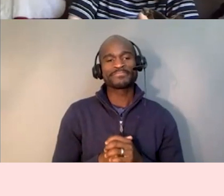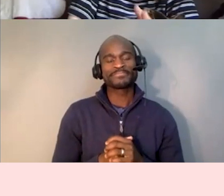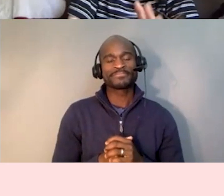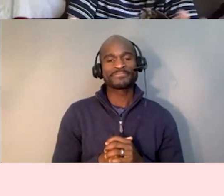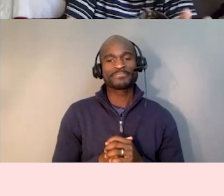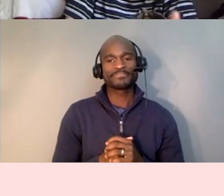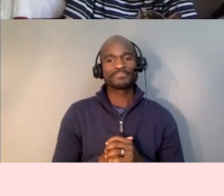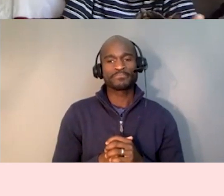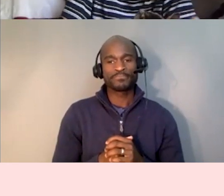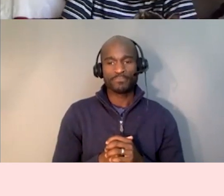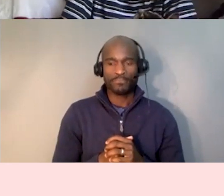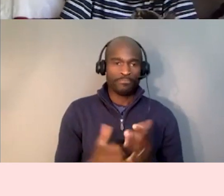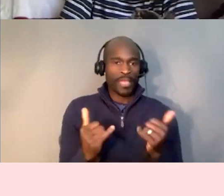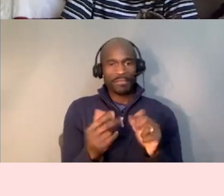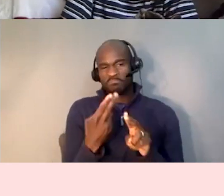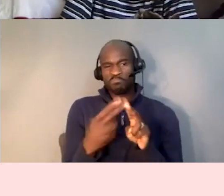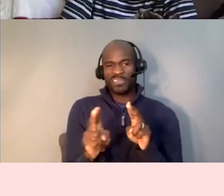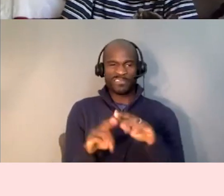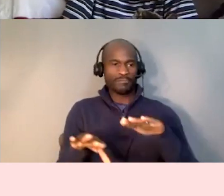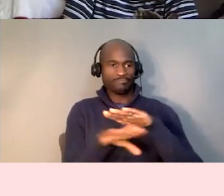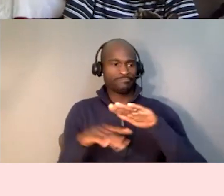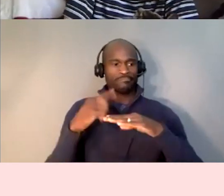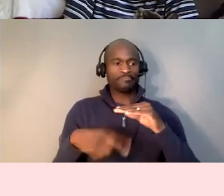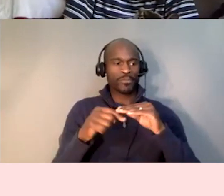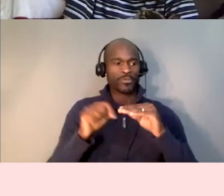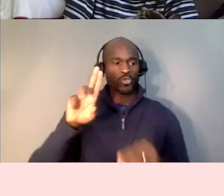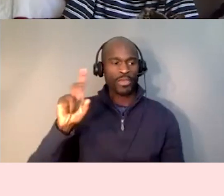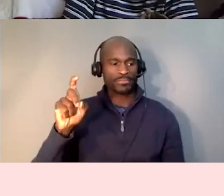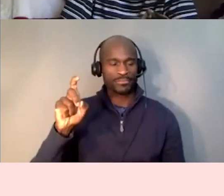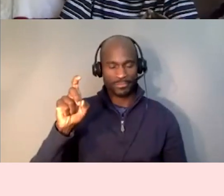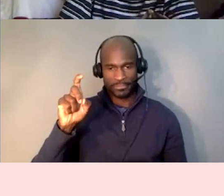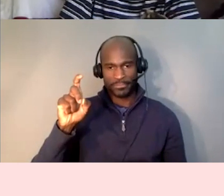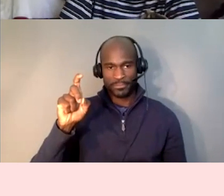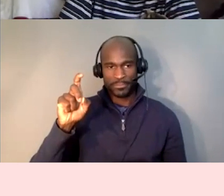So here's your quick intro to UX. What even is it?